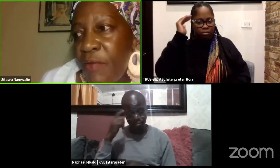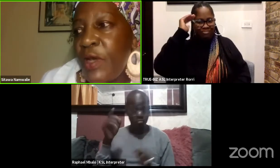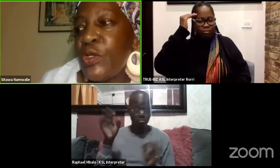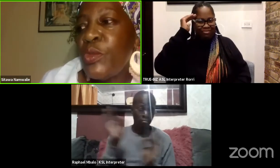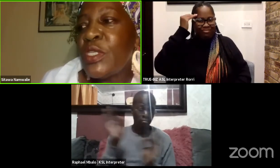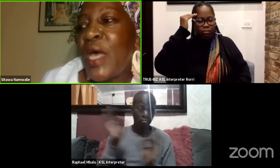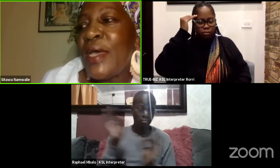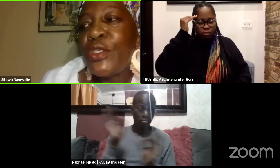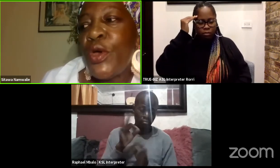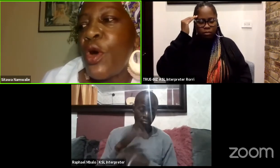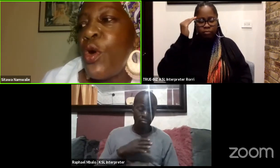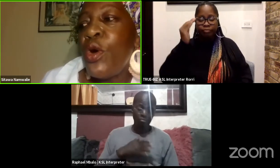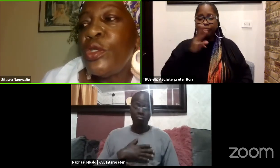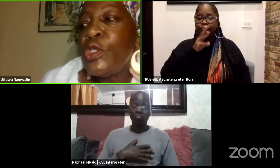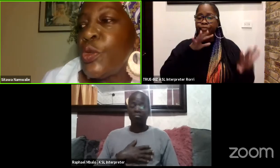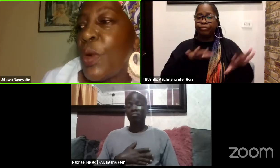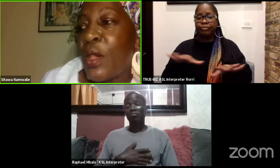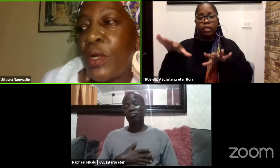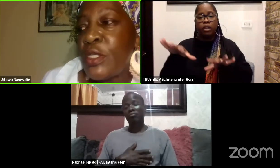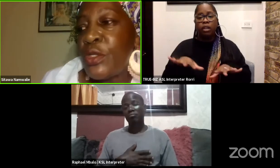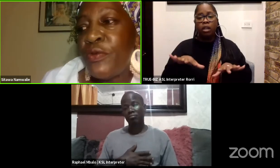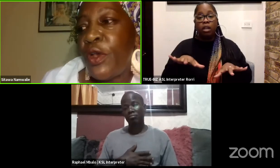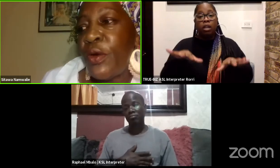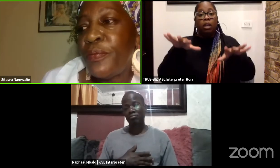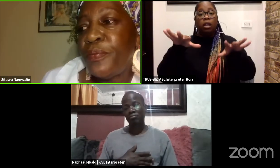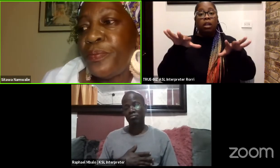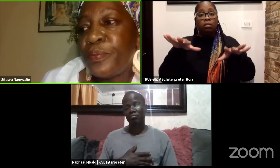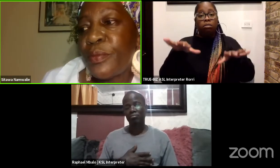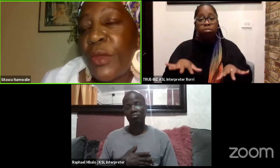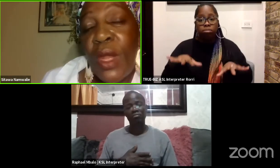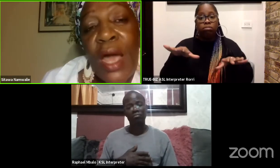River Lusumu sighs knowing all too well what is to follow.